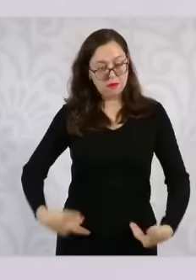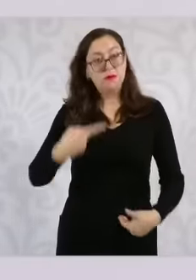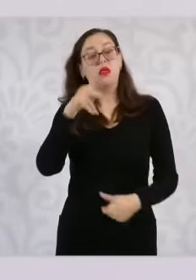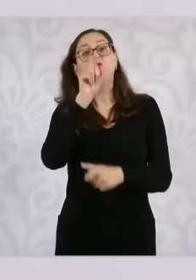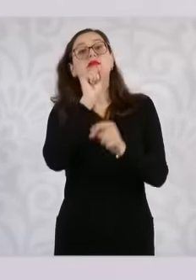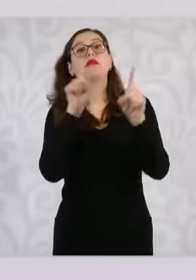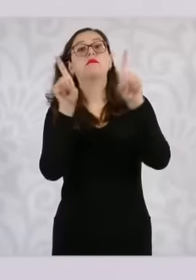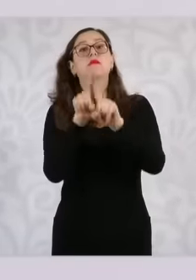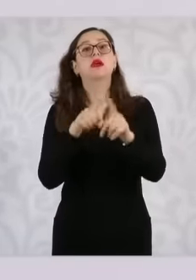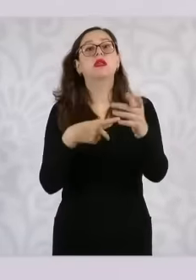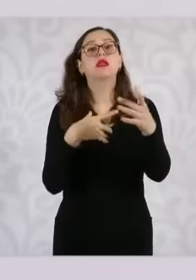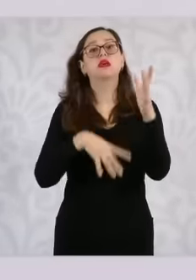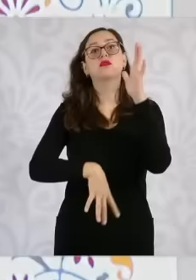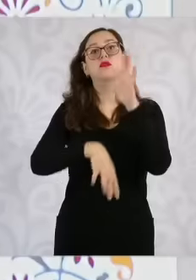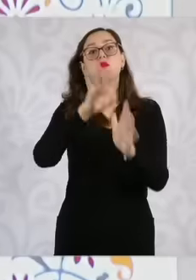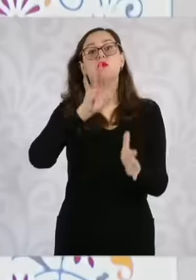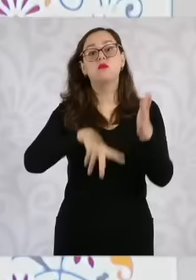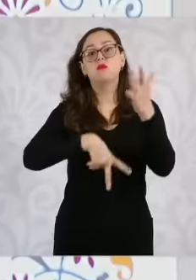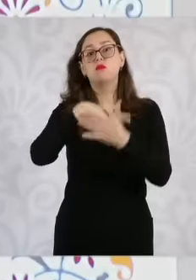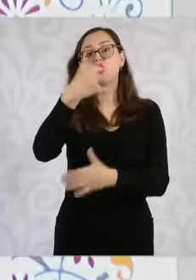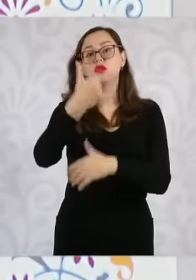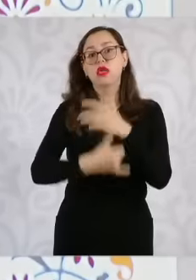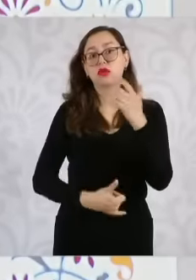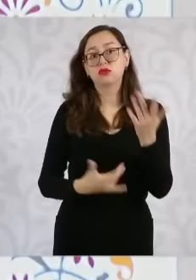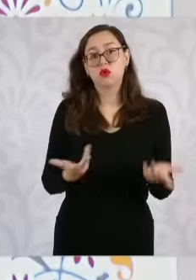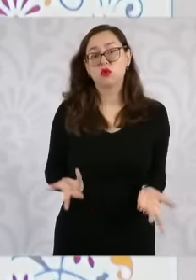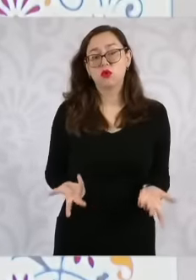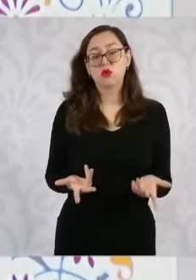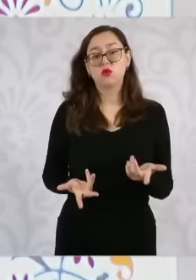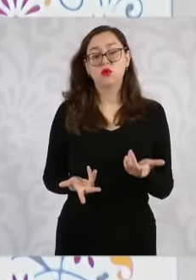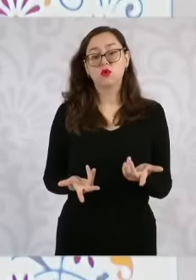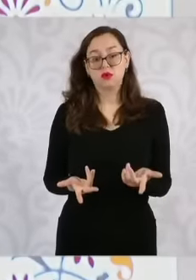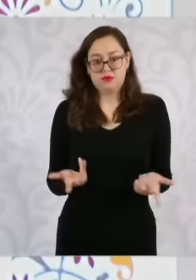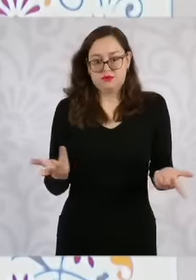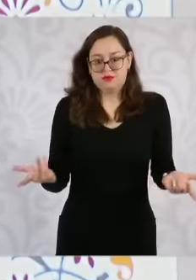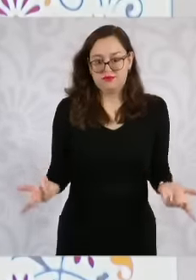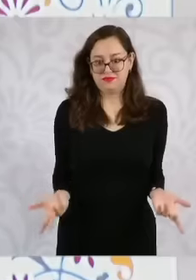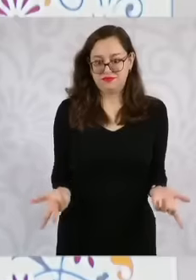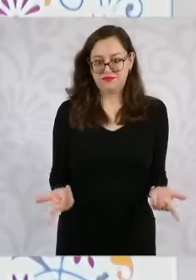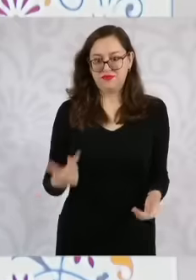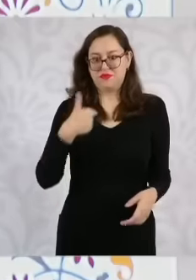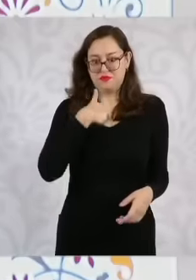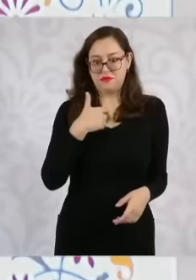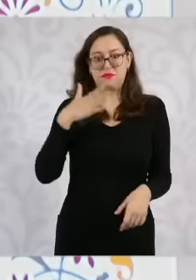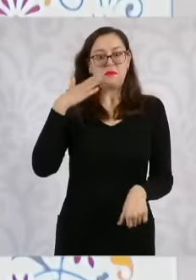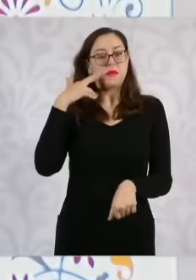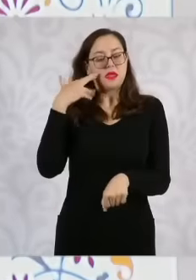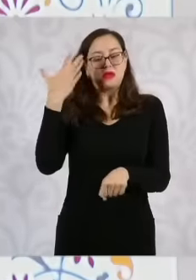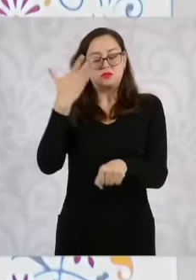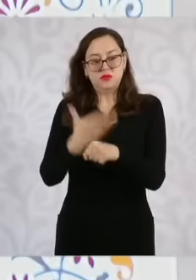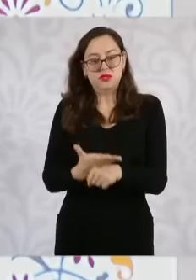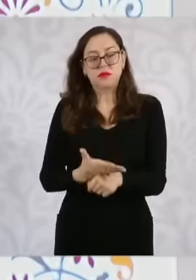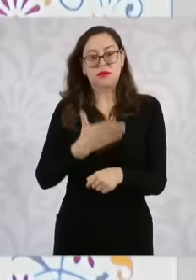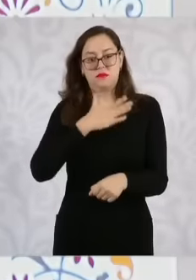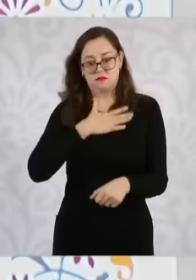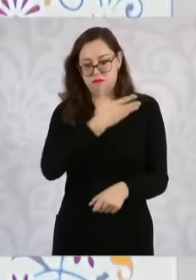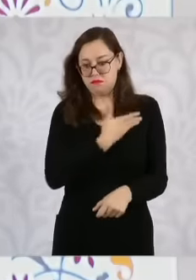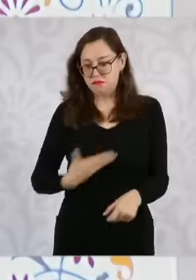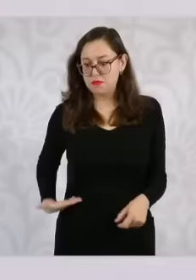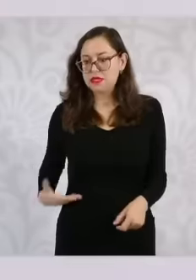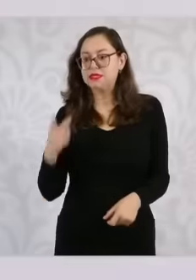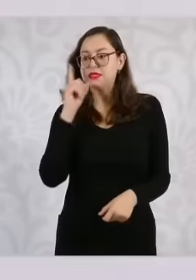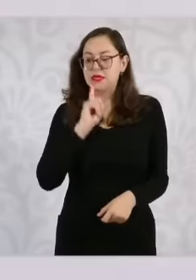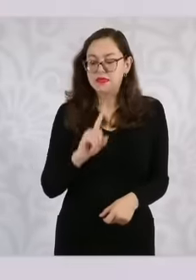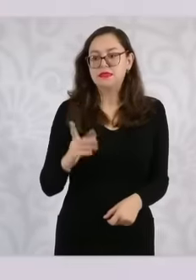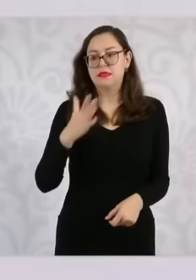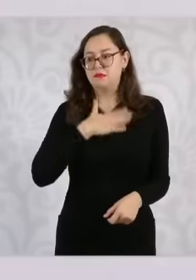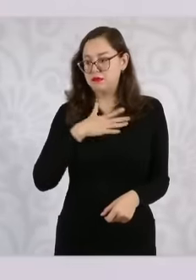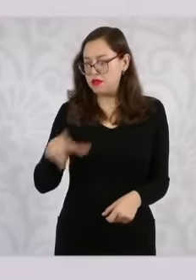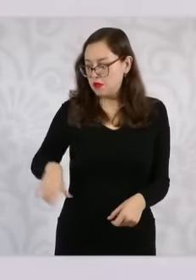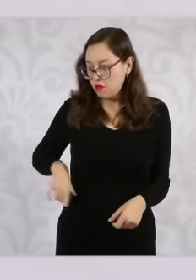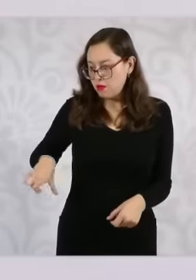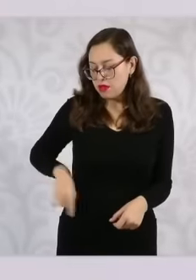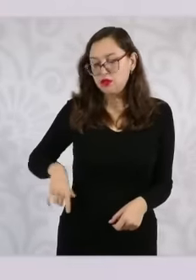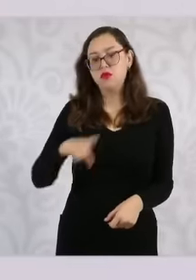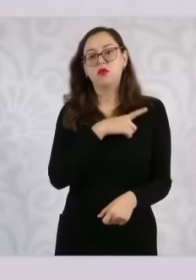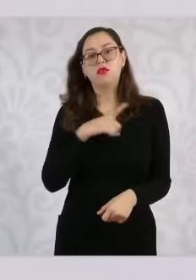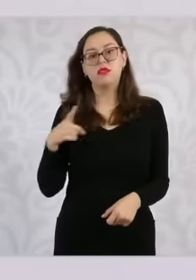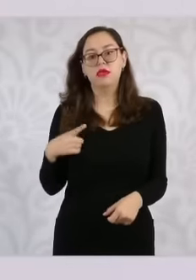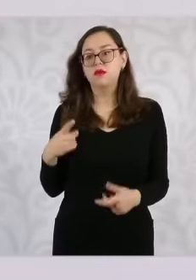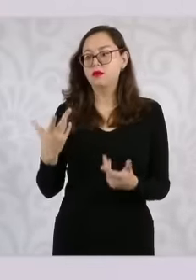responsibility as president and as a government to comply with what we offered with the commitments